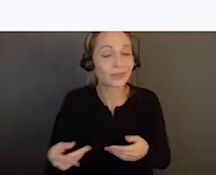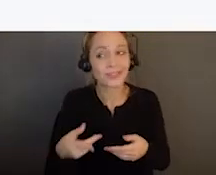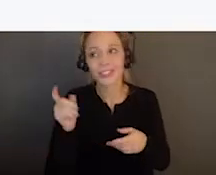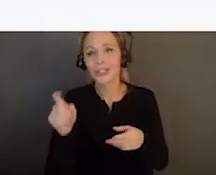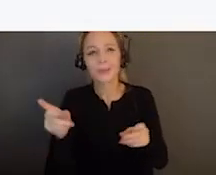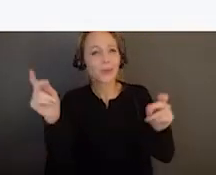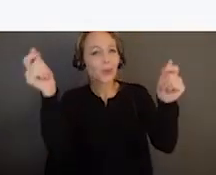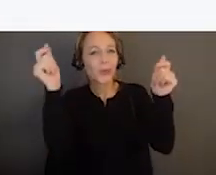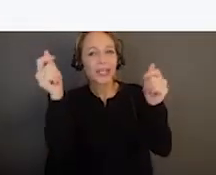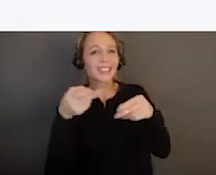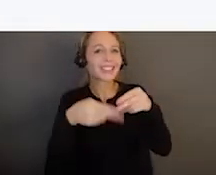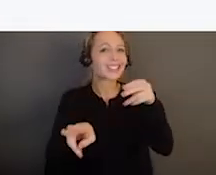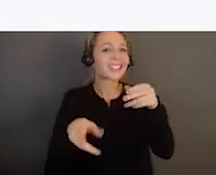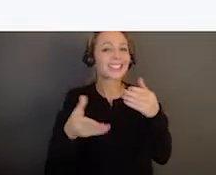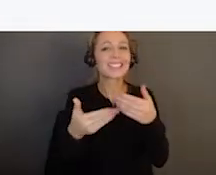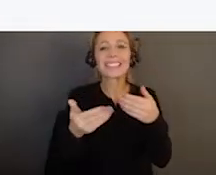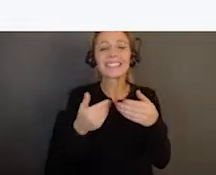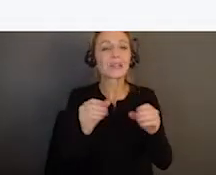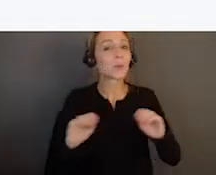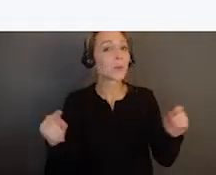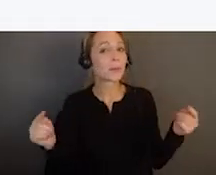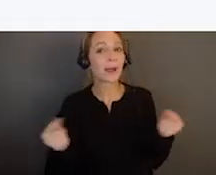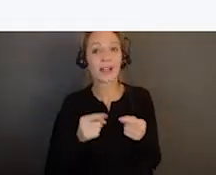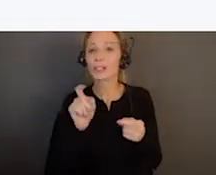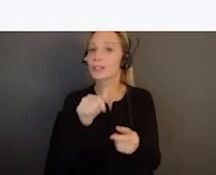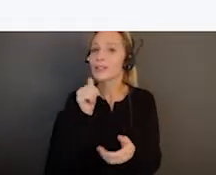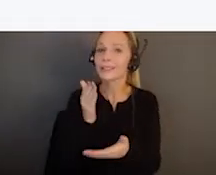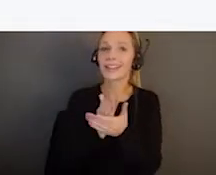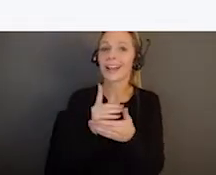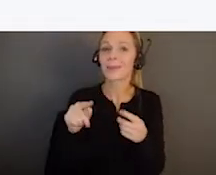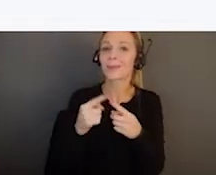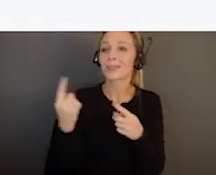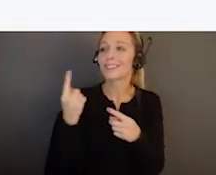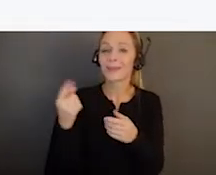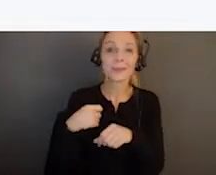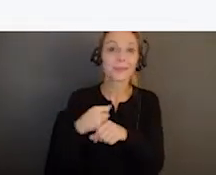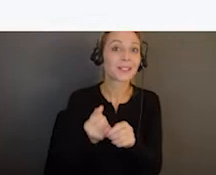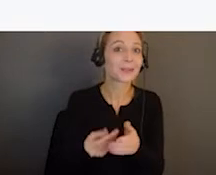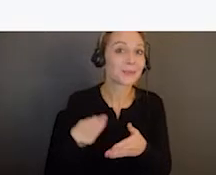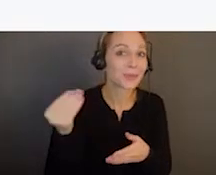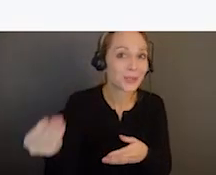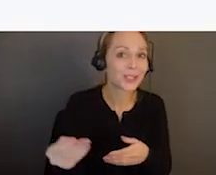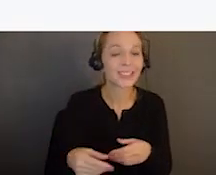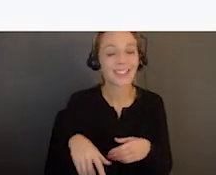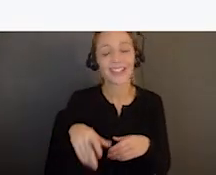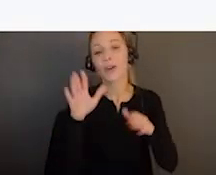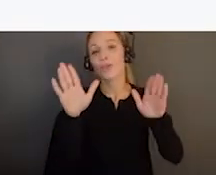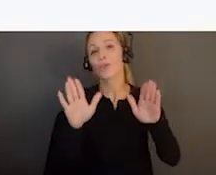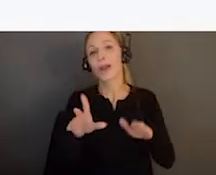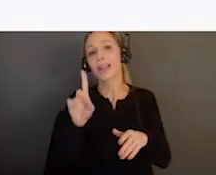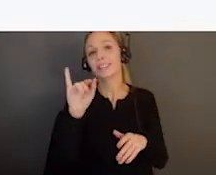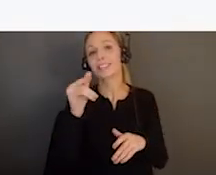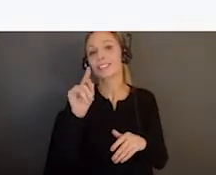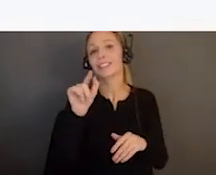SHOULDN'T END WHEN SOMEONE MAKES A PURCHASE. A GREAT DIGITAL EXPERIENCE CAN ACT AS A GUIDE THROUGHOUT THE ENTIRE CUSTOMER JOURNEY.